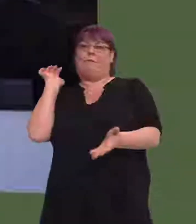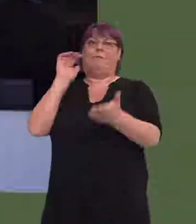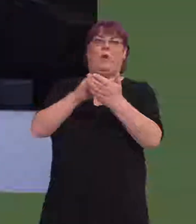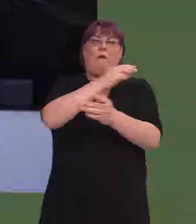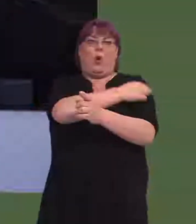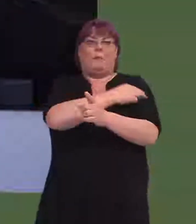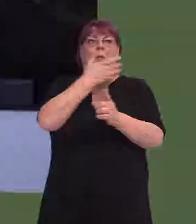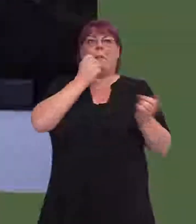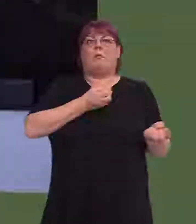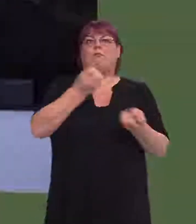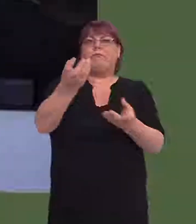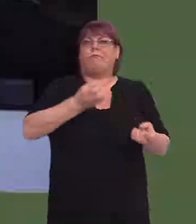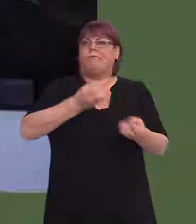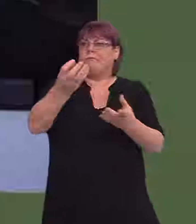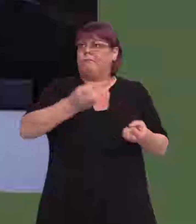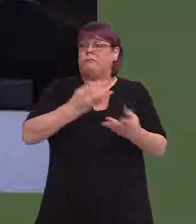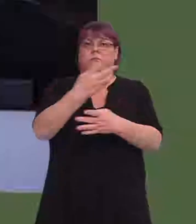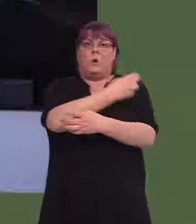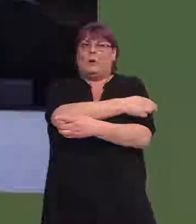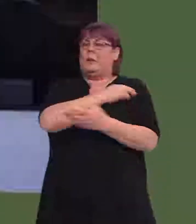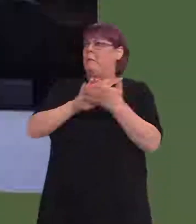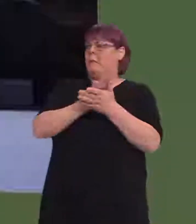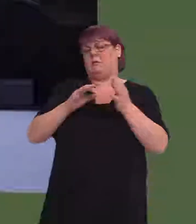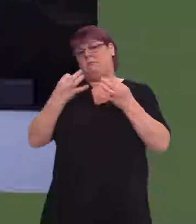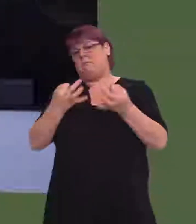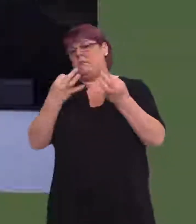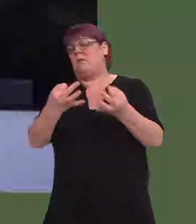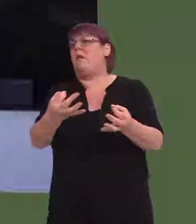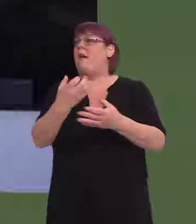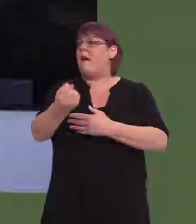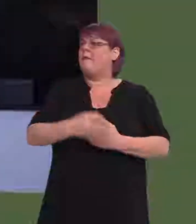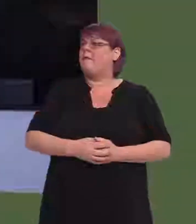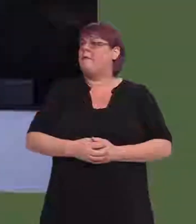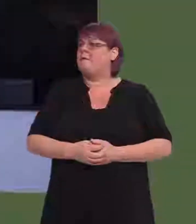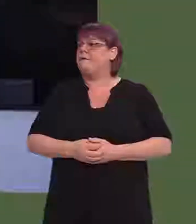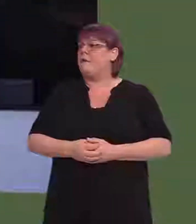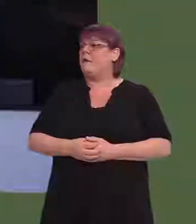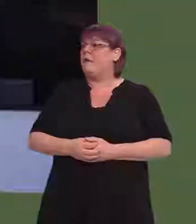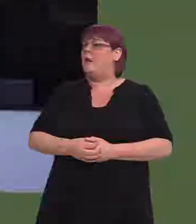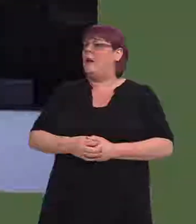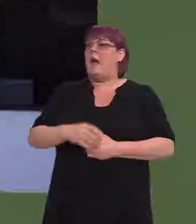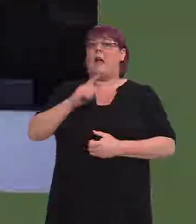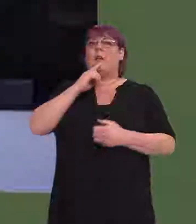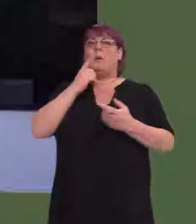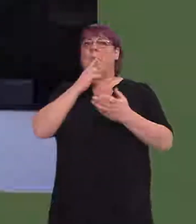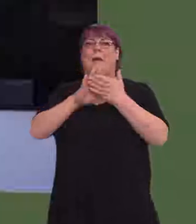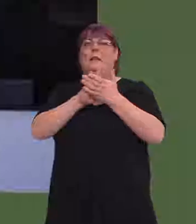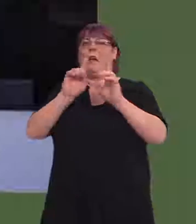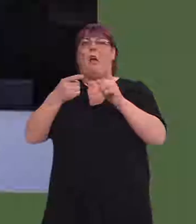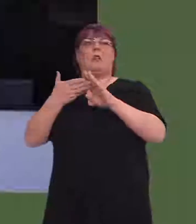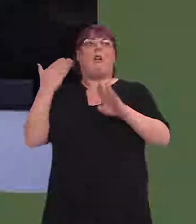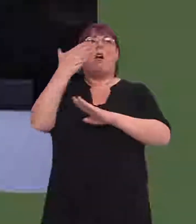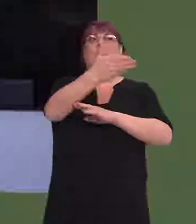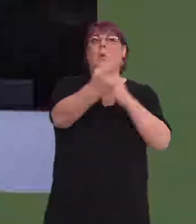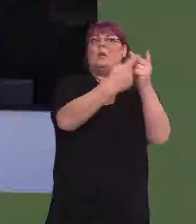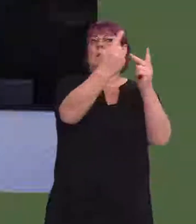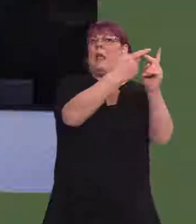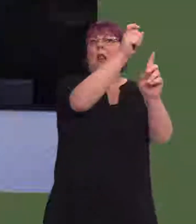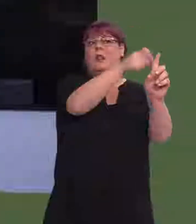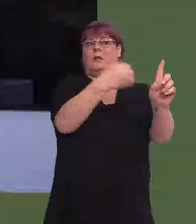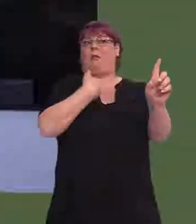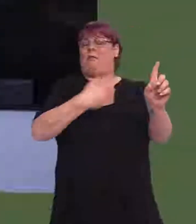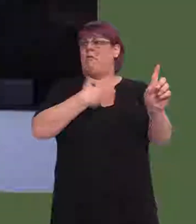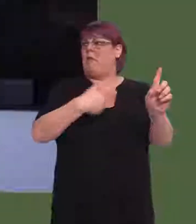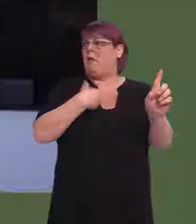to be delayed and therefore the next distress calls being unable to be responded to promptly,